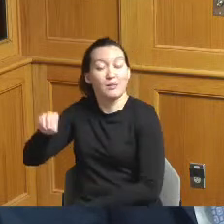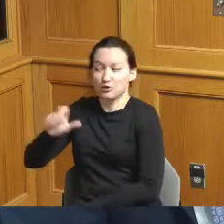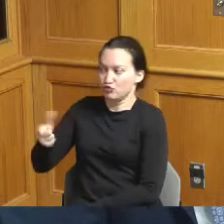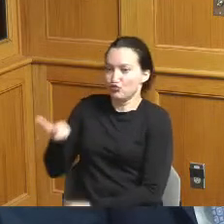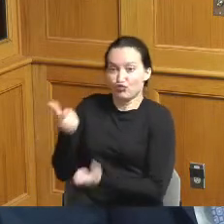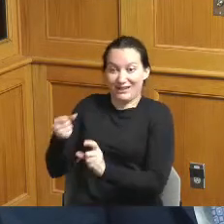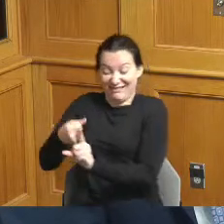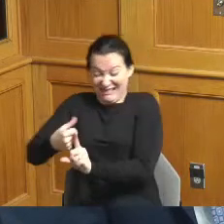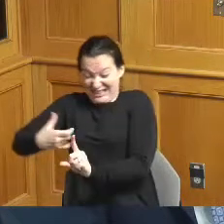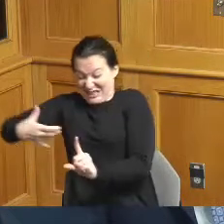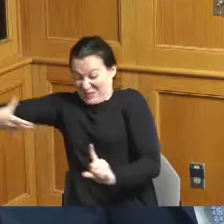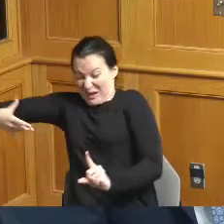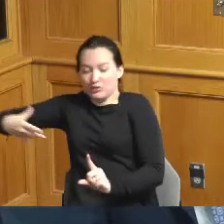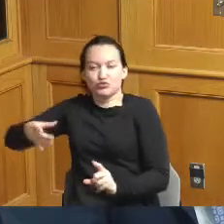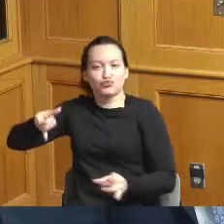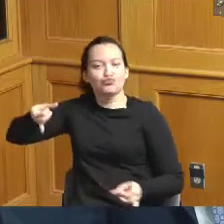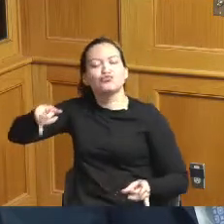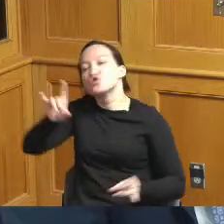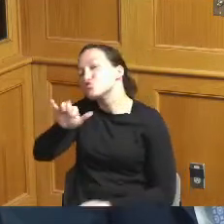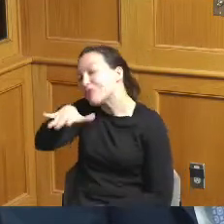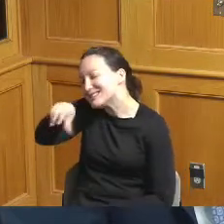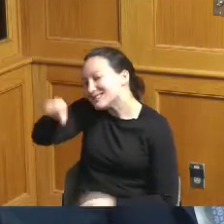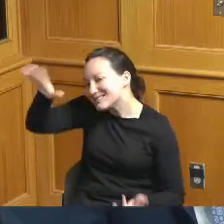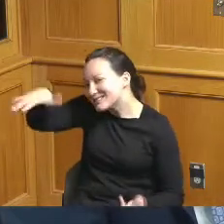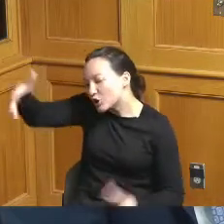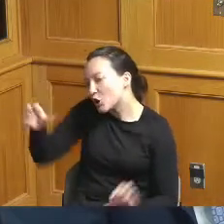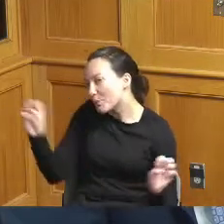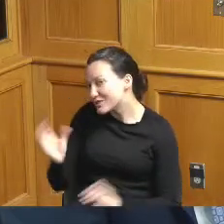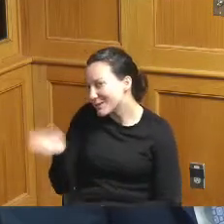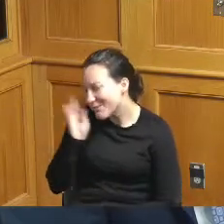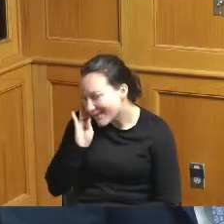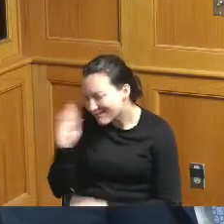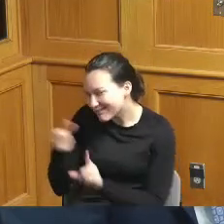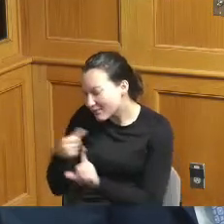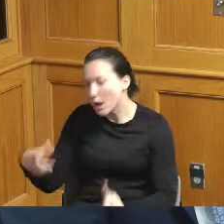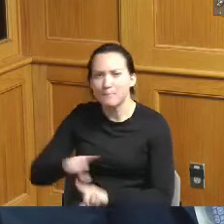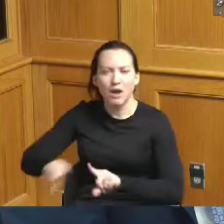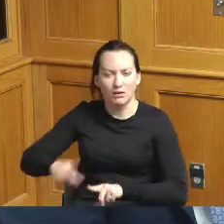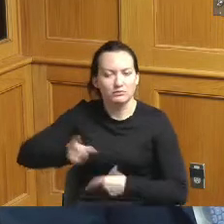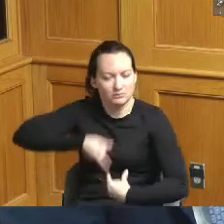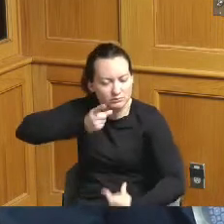try to expand crisis in emergency beds but it's been tough on the providers because they're